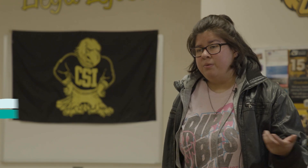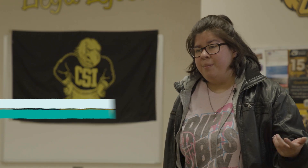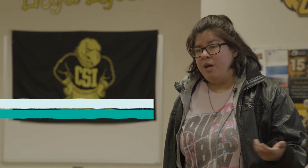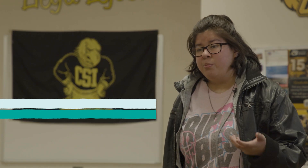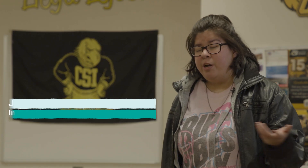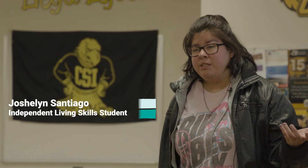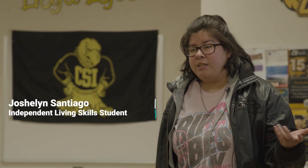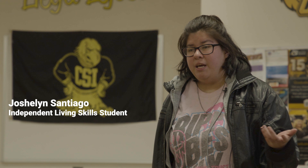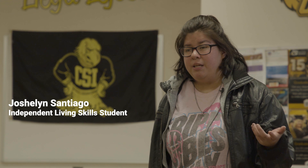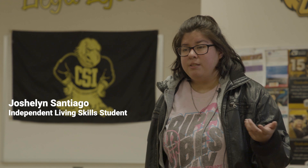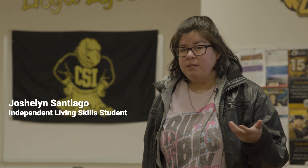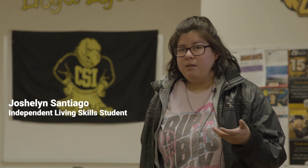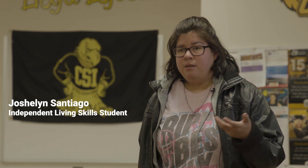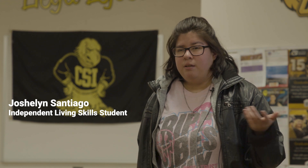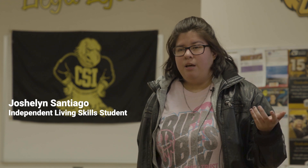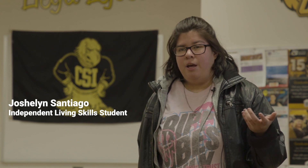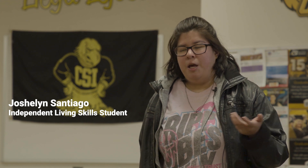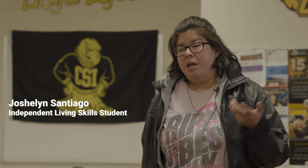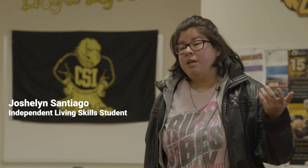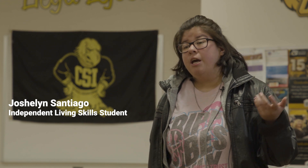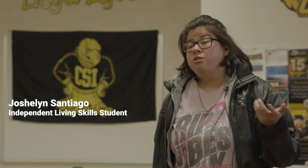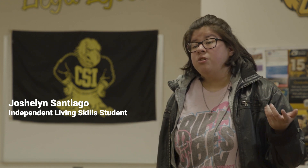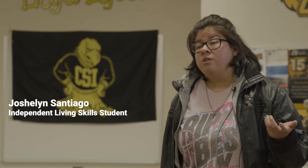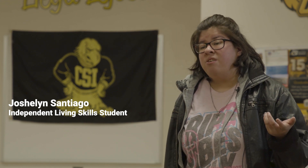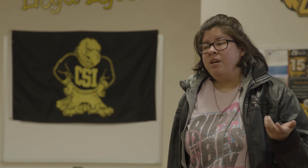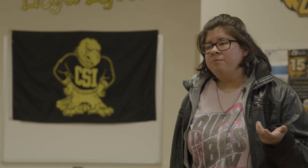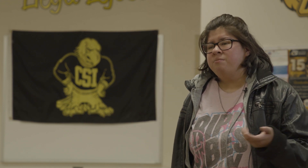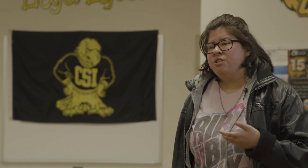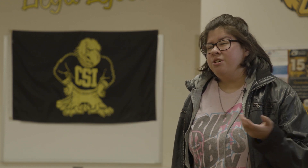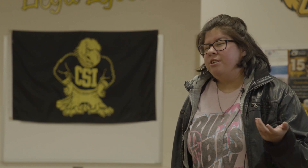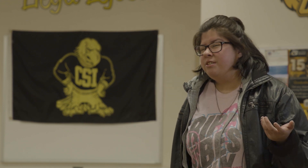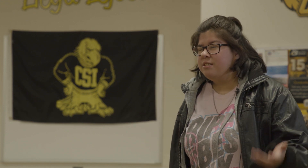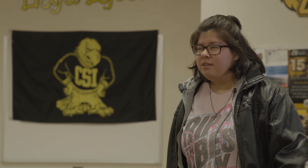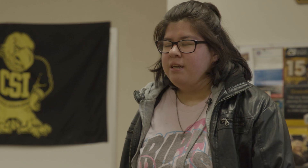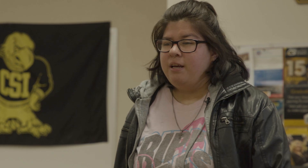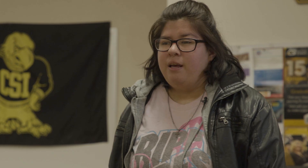We make bracelets, any kind of jewelry, shirts,